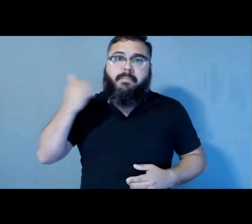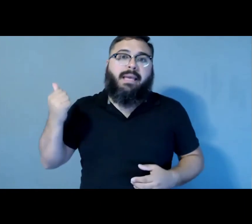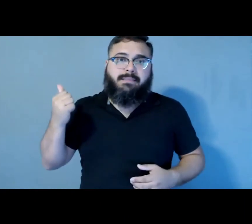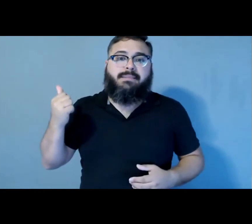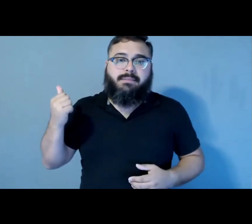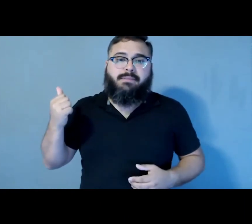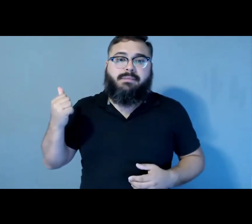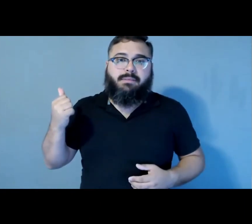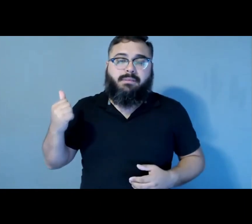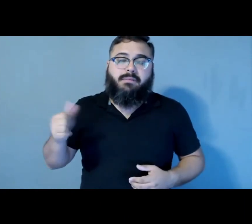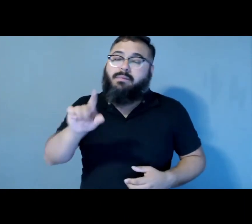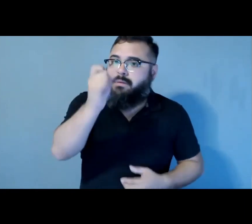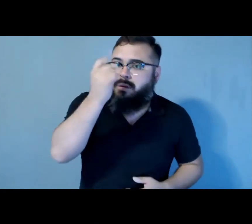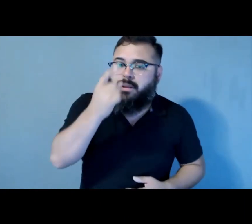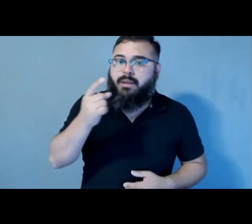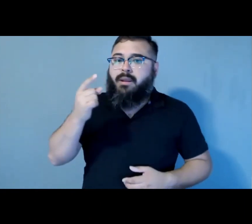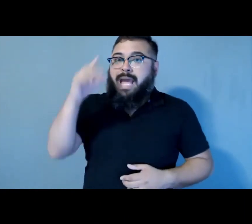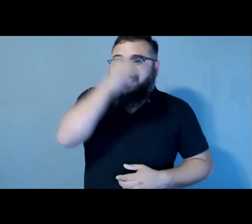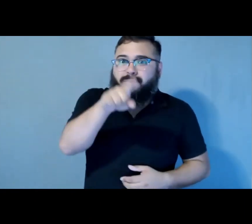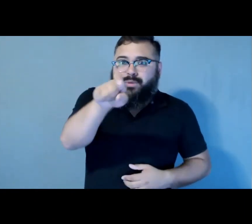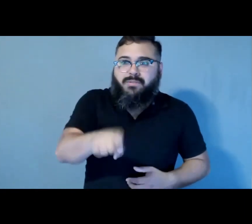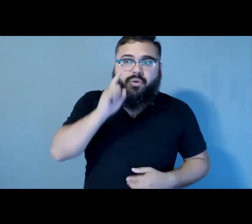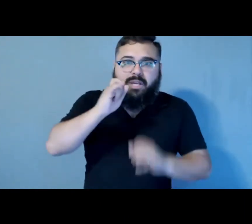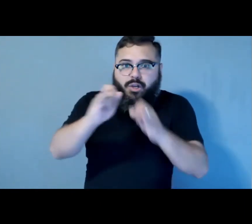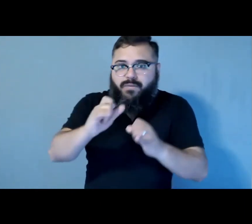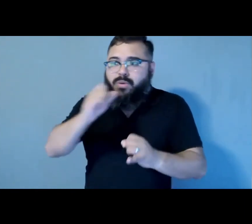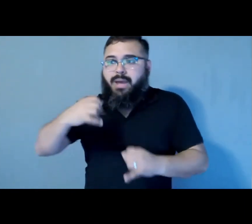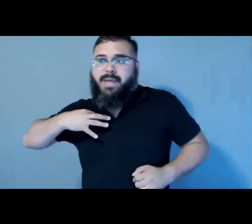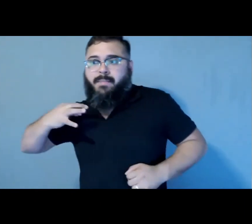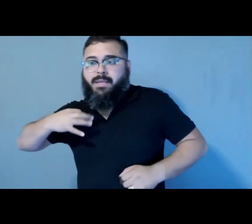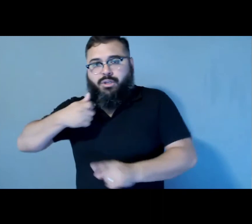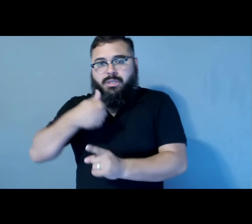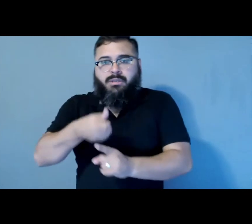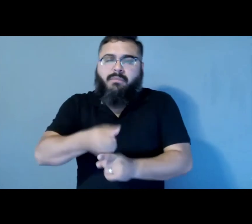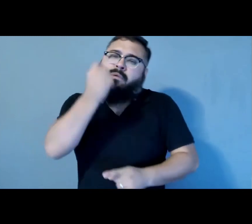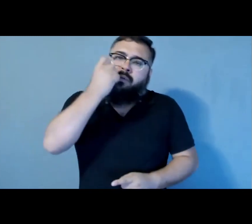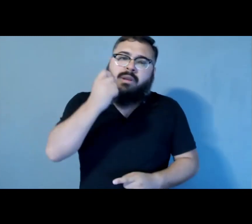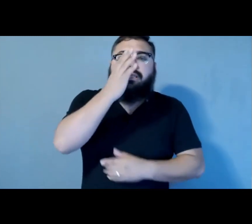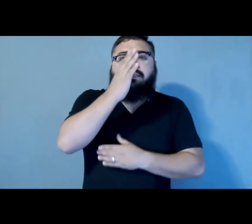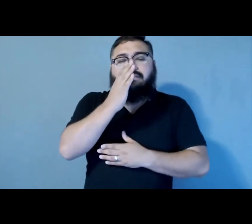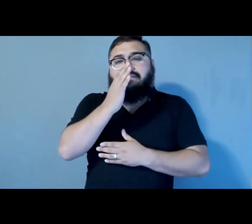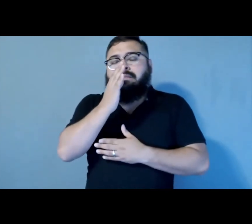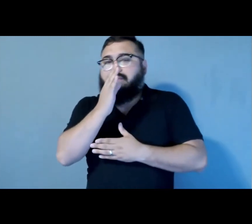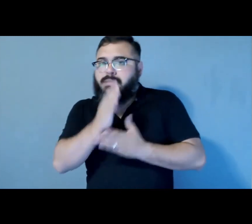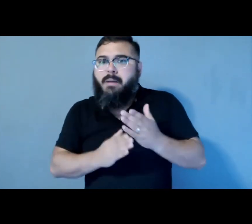I mean, and that's just to mean you need it for the interview and not for the application itself. We have clients who need an accommodation just during the application process.